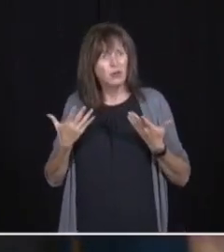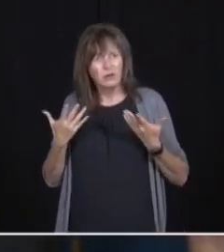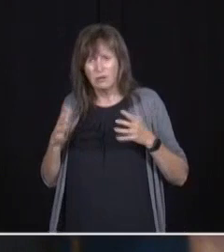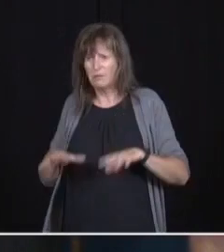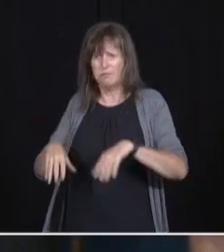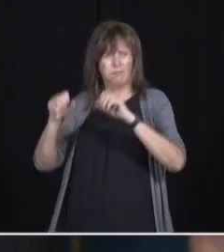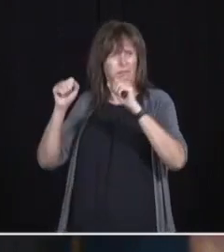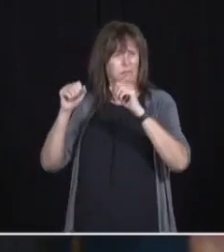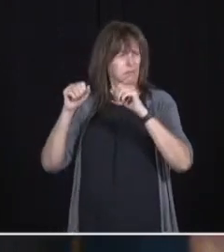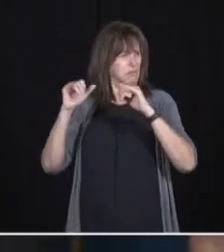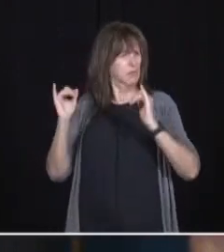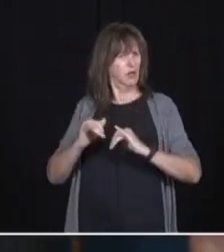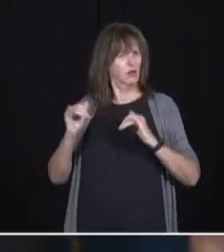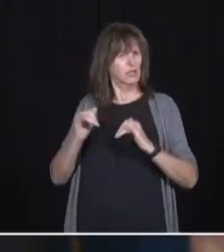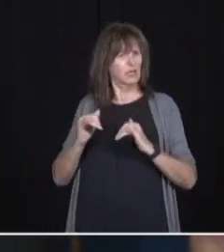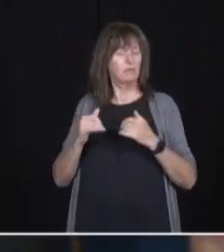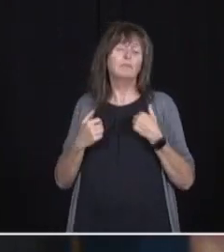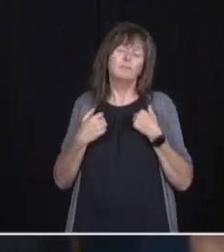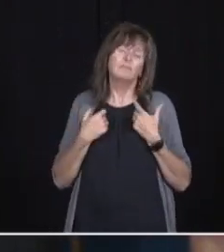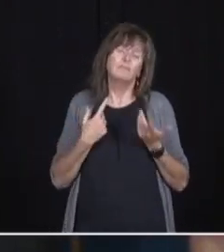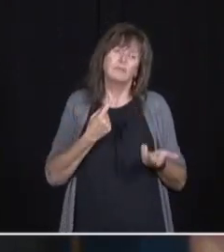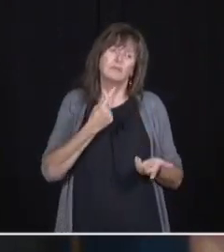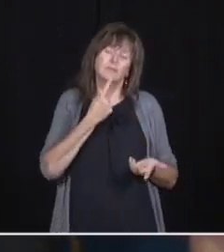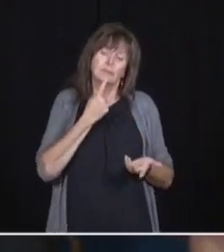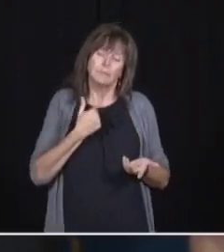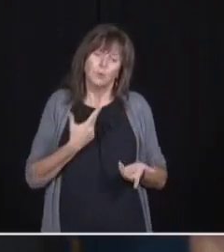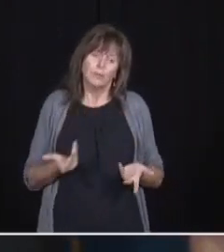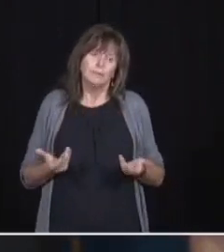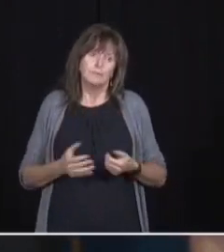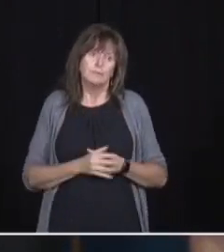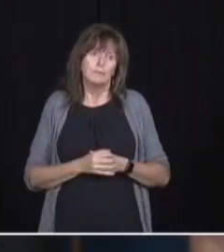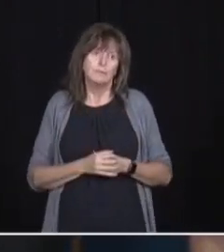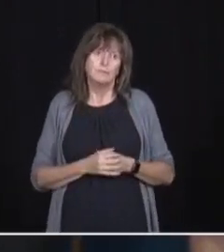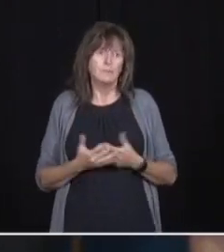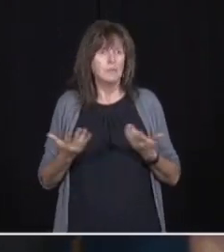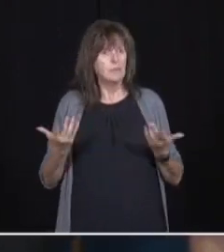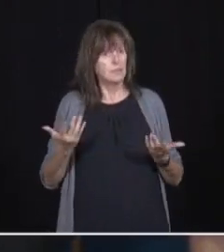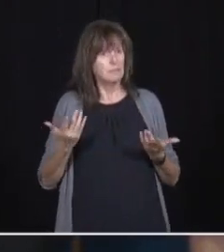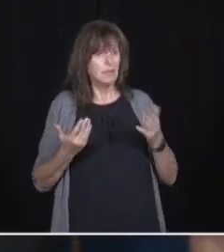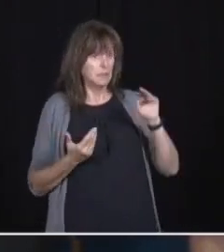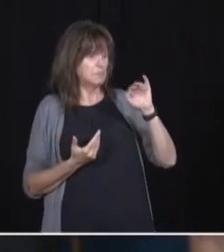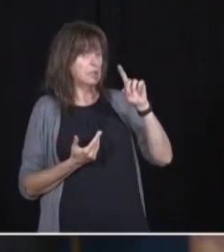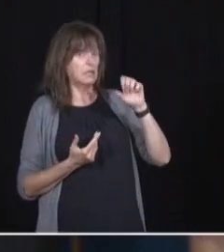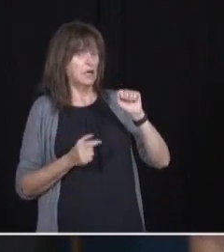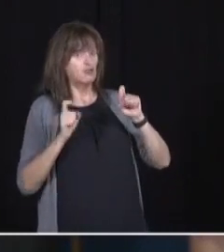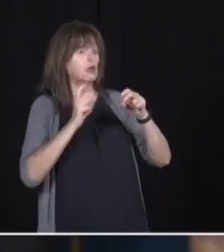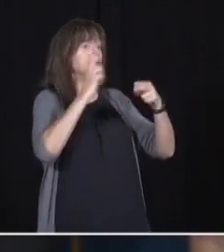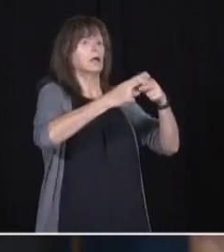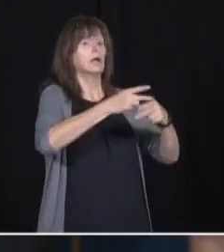It is really unbelievable. We are doing so well. And then they go out there and hold these parties.